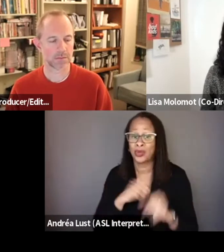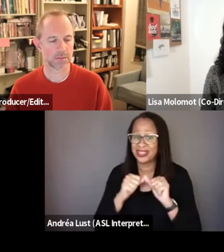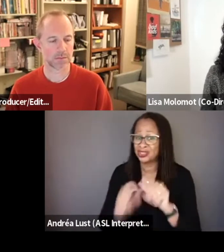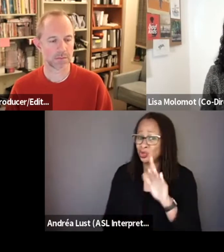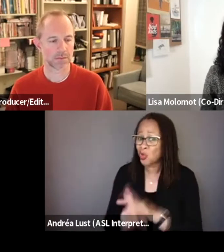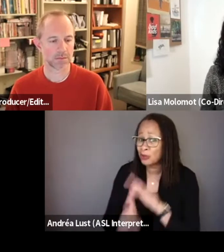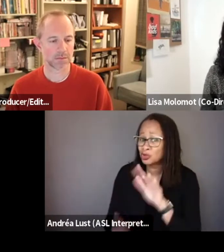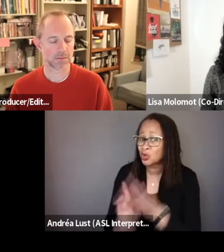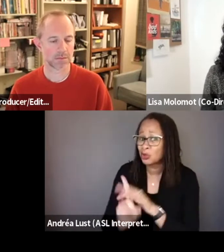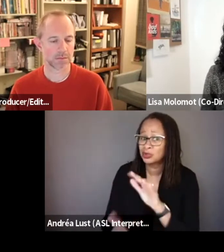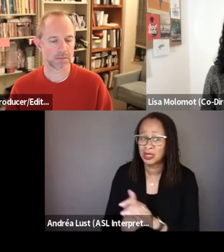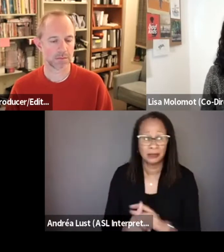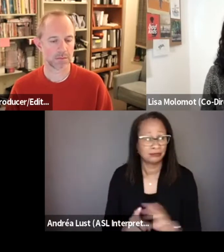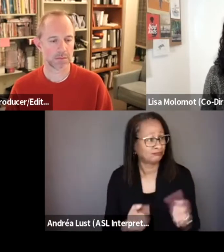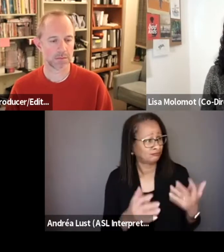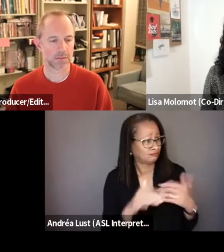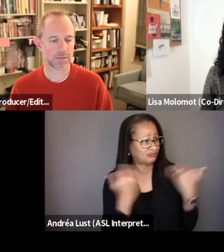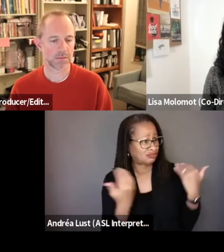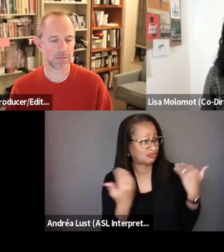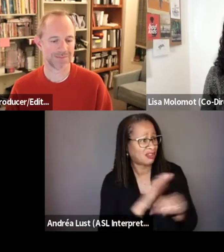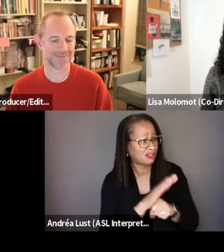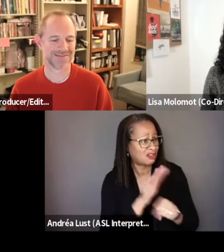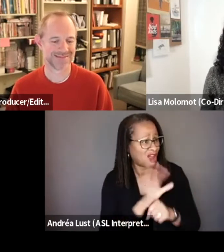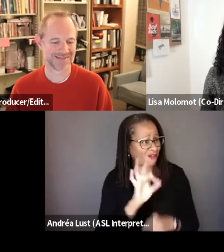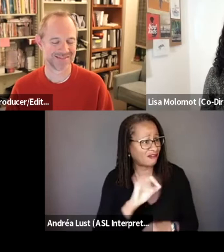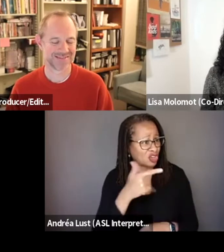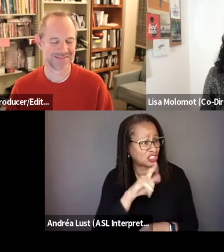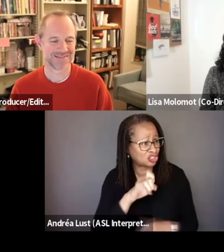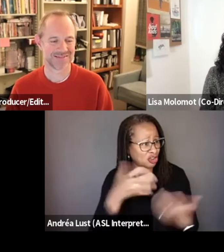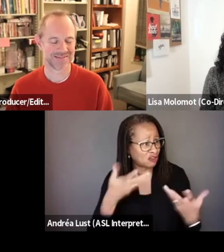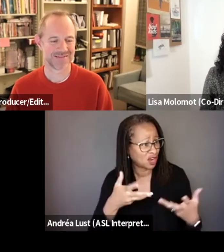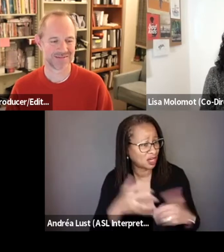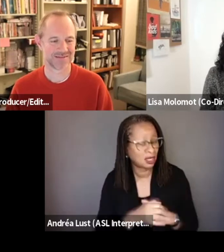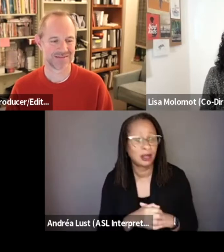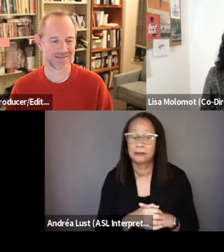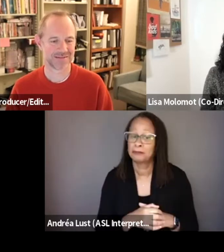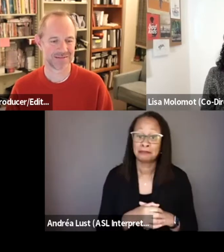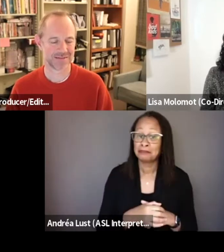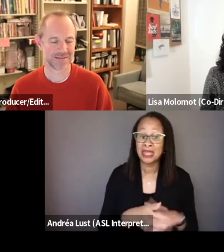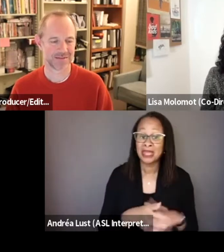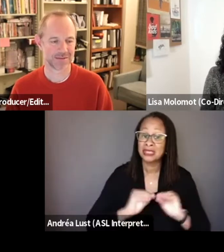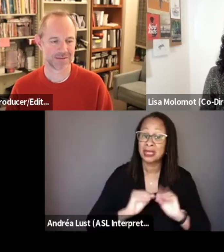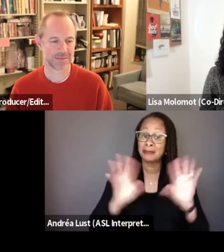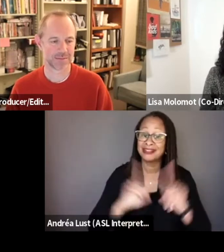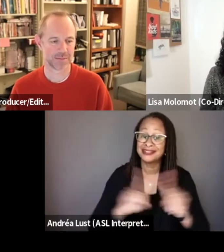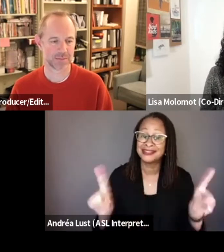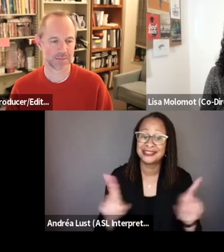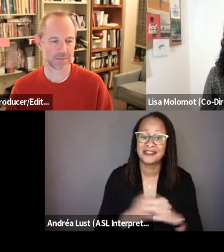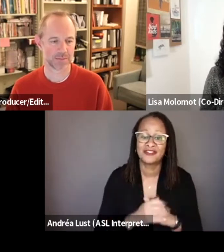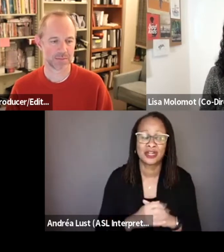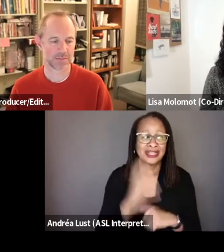haven't you gotten enough footage already? Like, it was a totally different beast